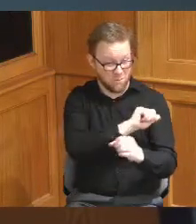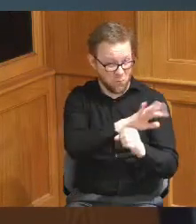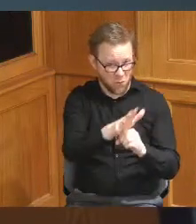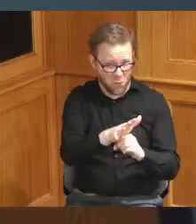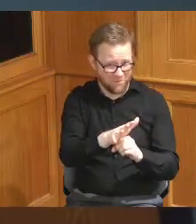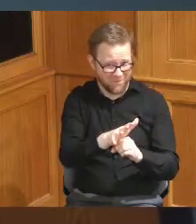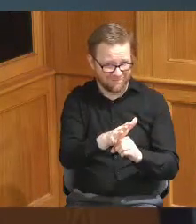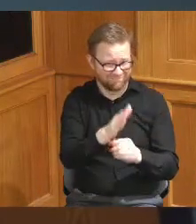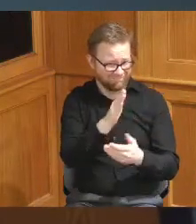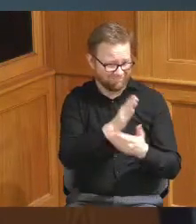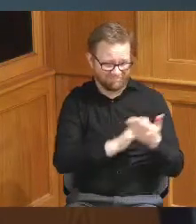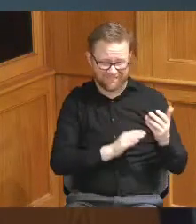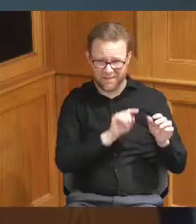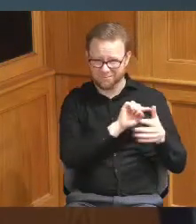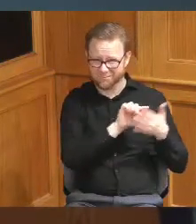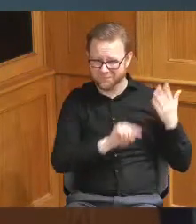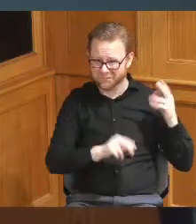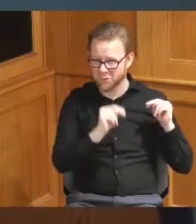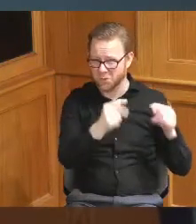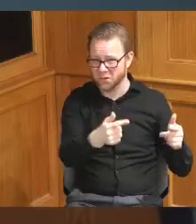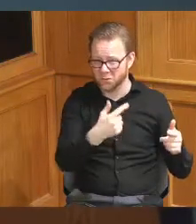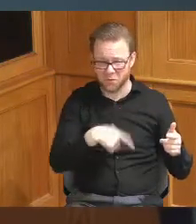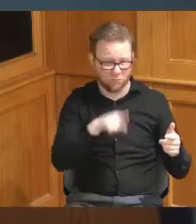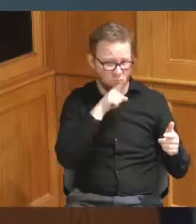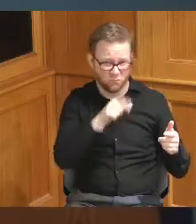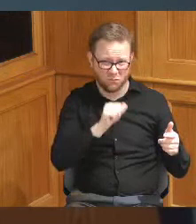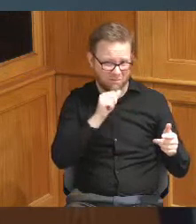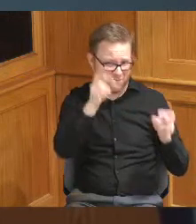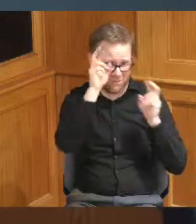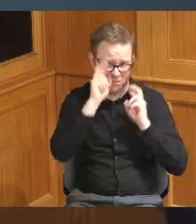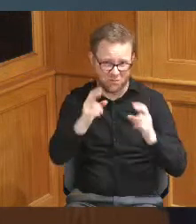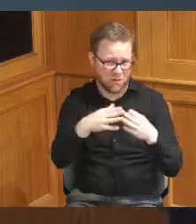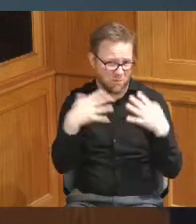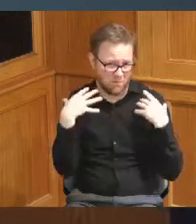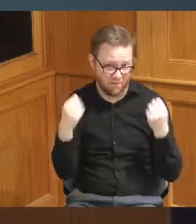good and we did not respect Public Health like we should in my opinion I appreciate that and